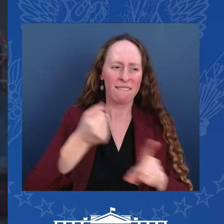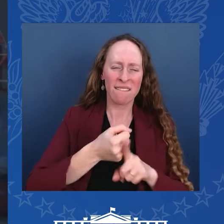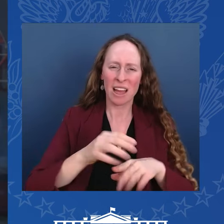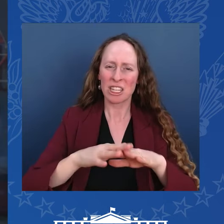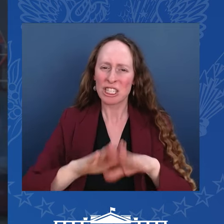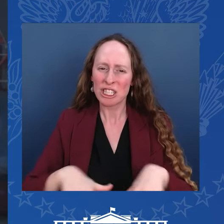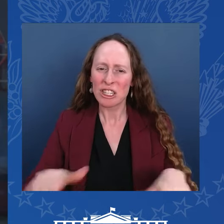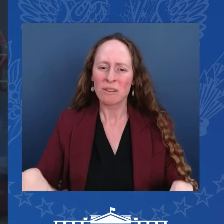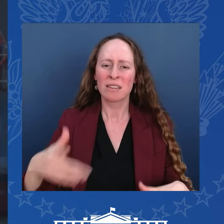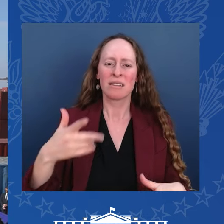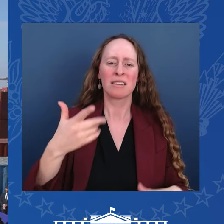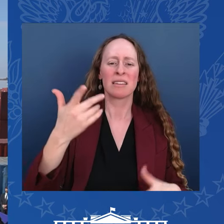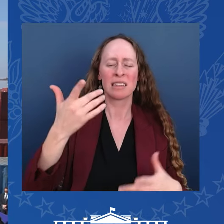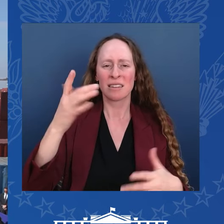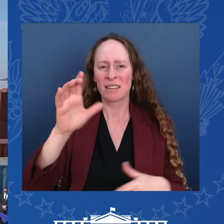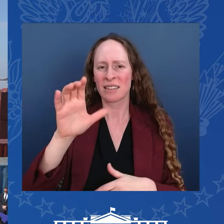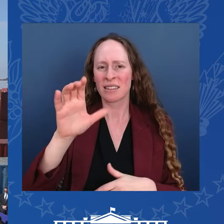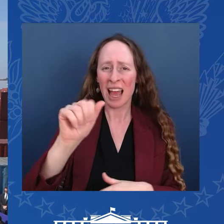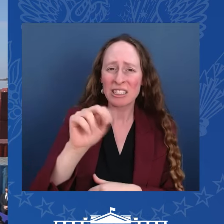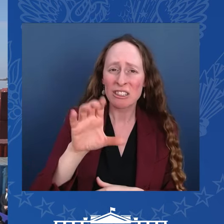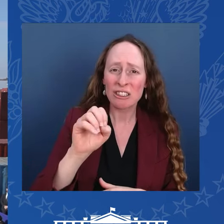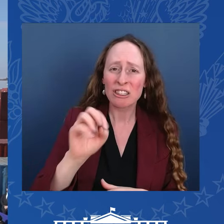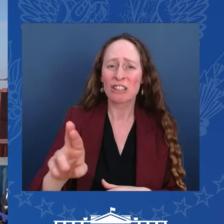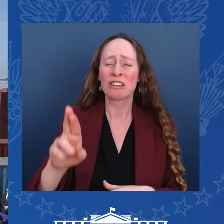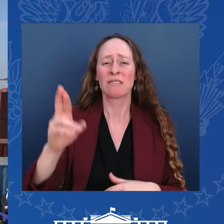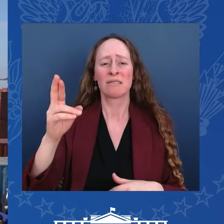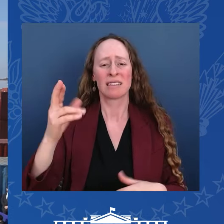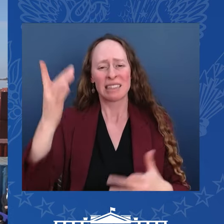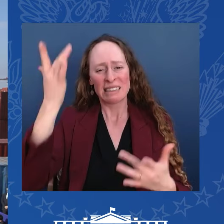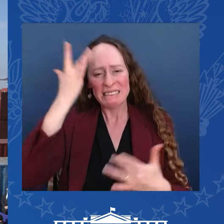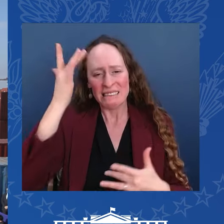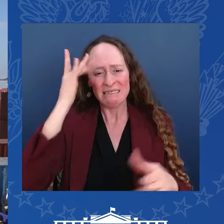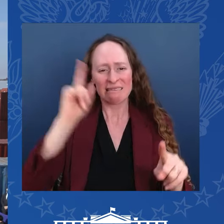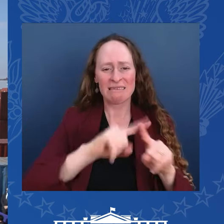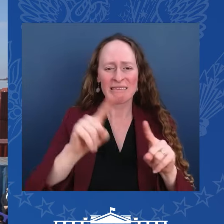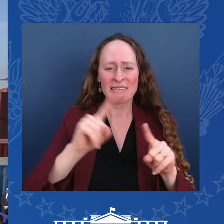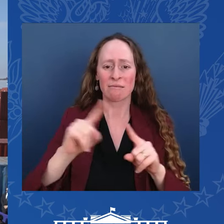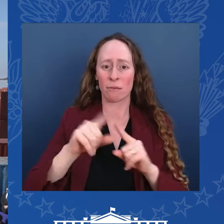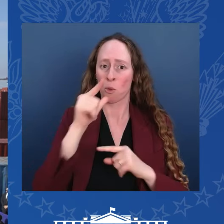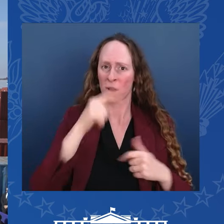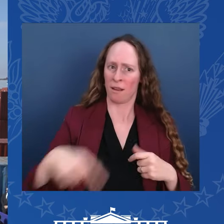This is about environmental justice. I asked Gloria, who you heard from earlier,